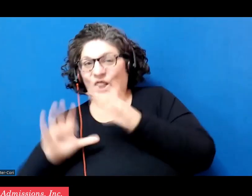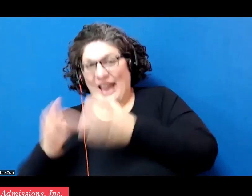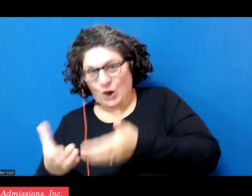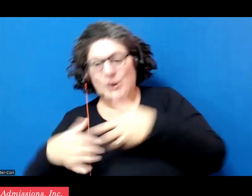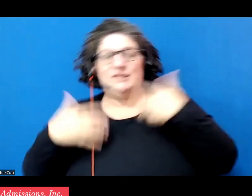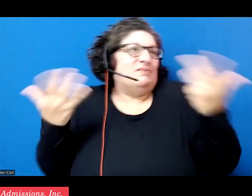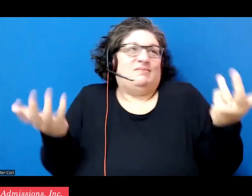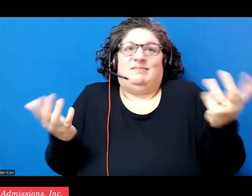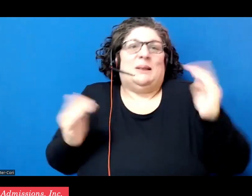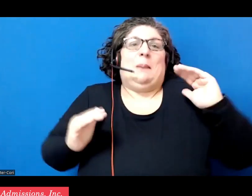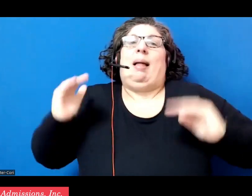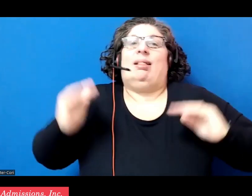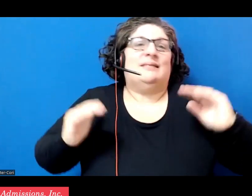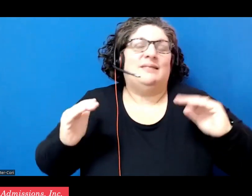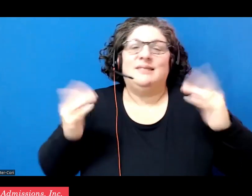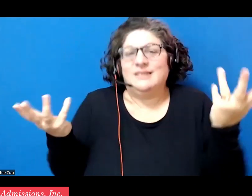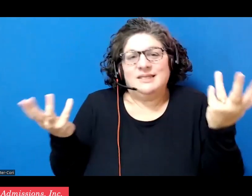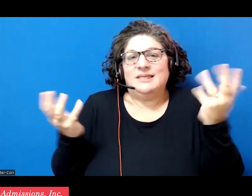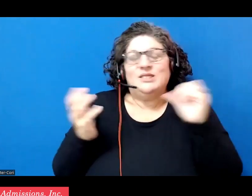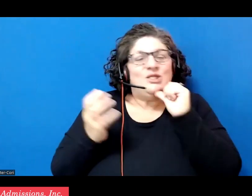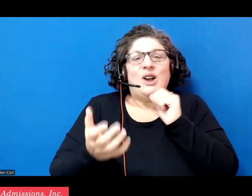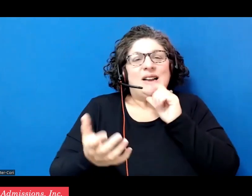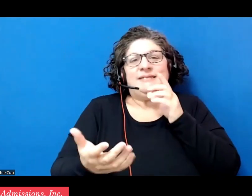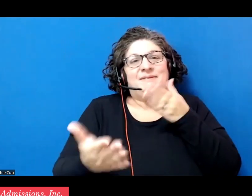And on balance, it was found to be non-discriminatory.